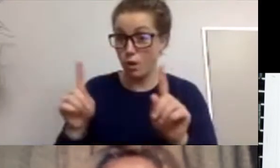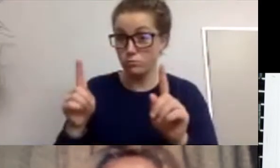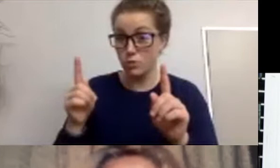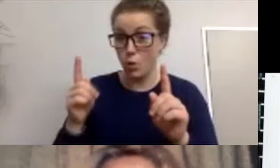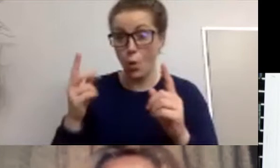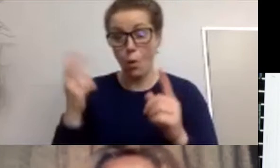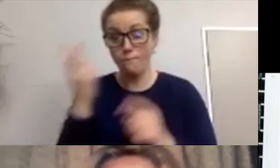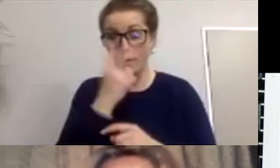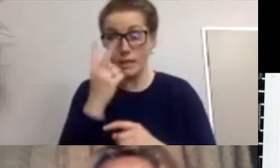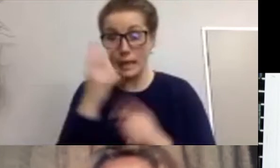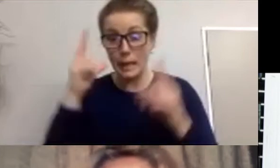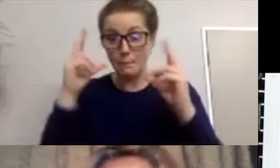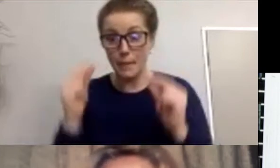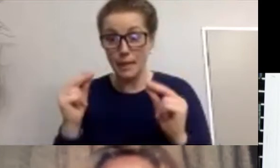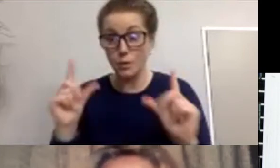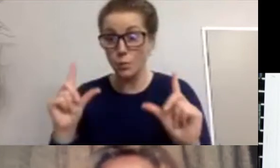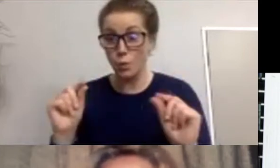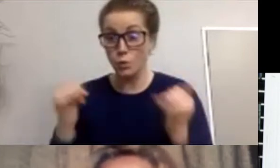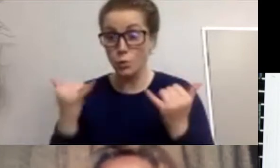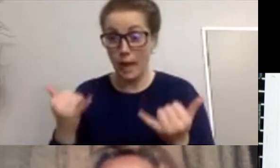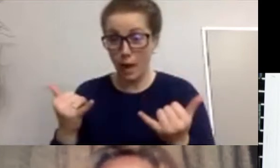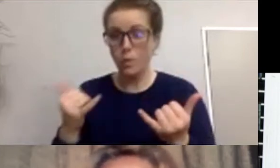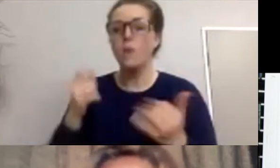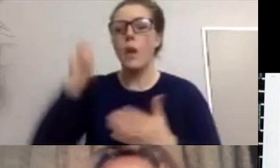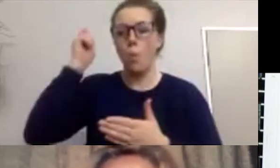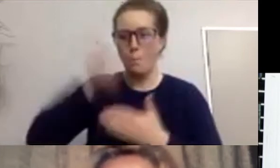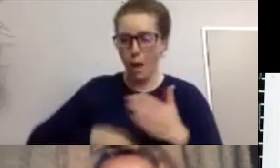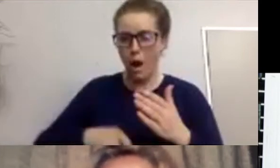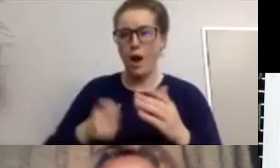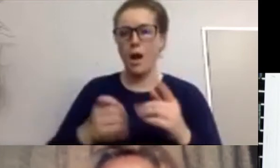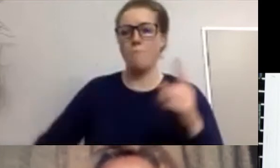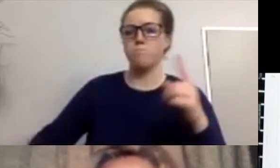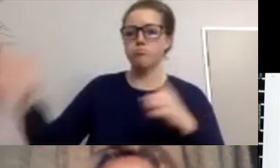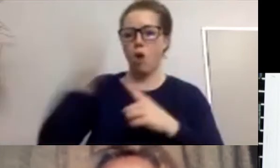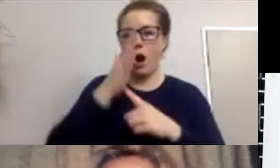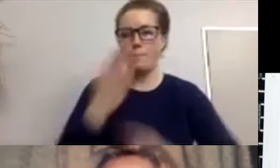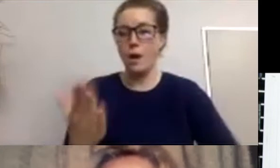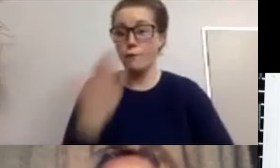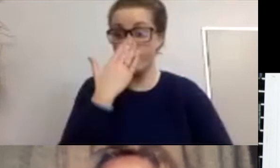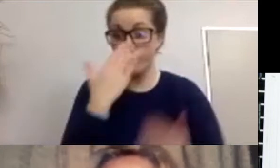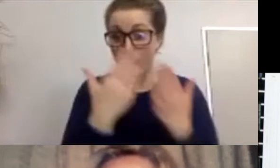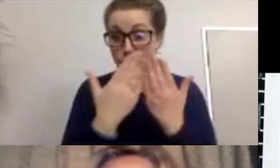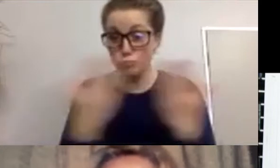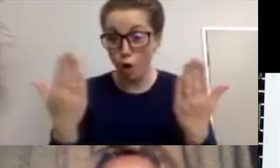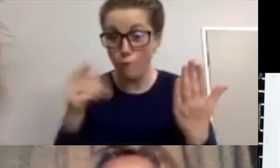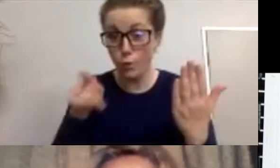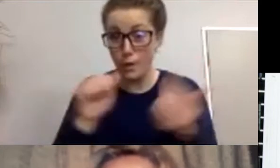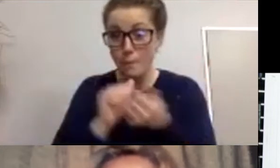and now what did they do? They buy prime tickets, front row, for them and their partners